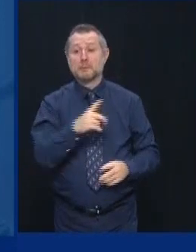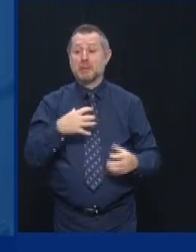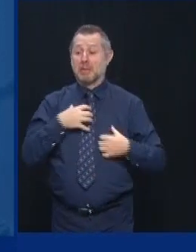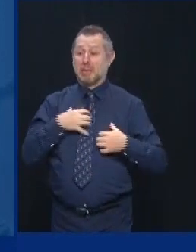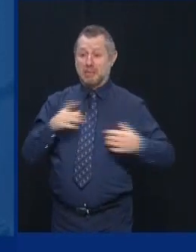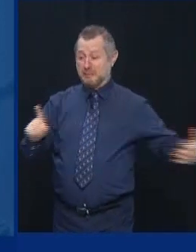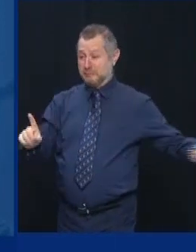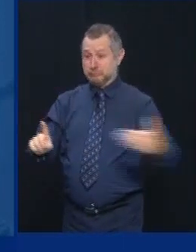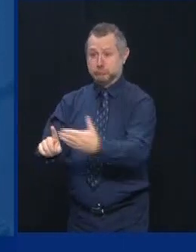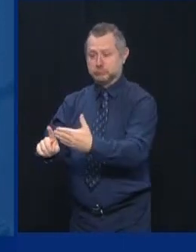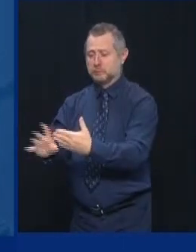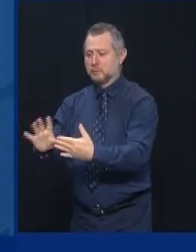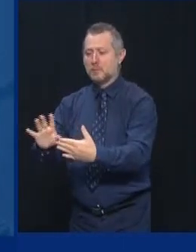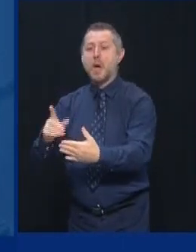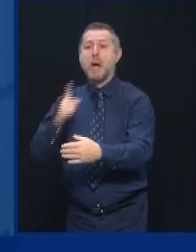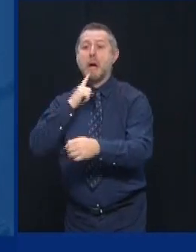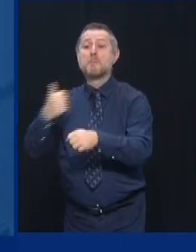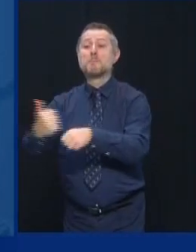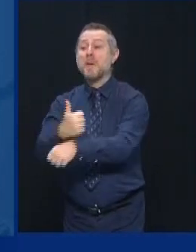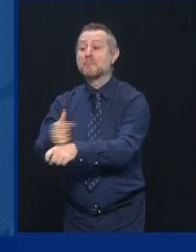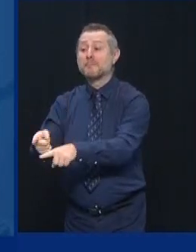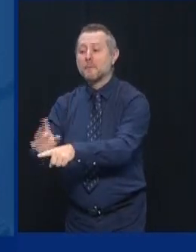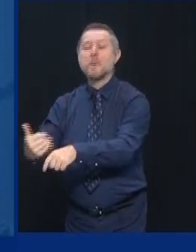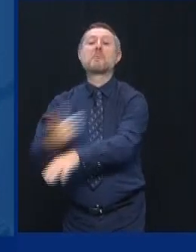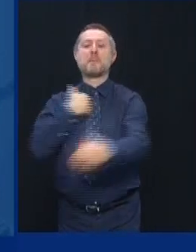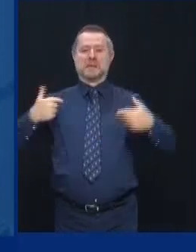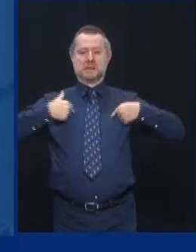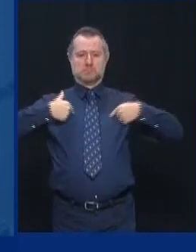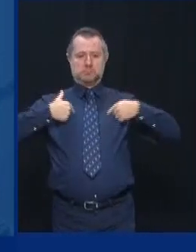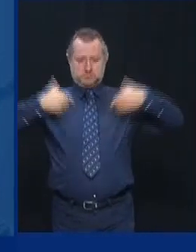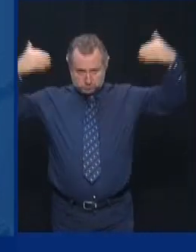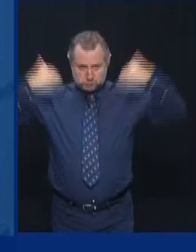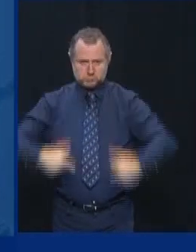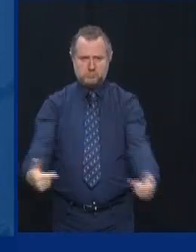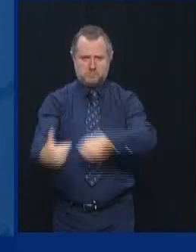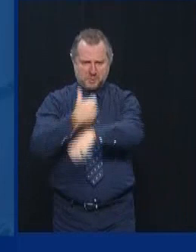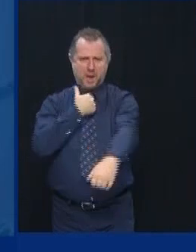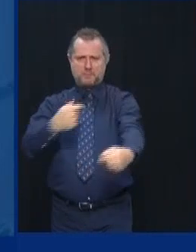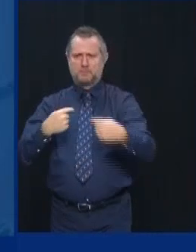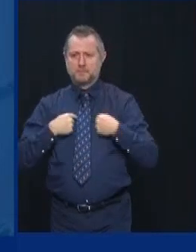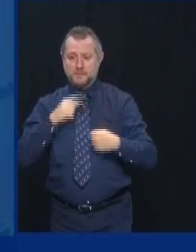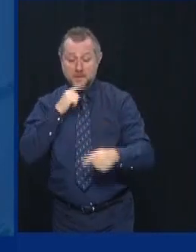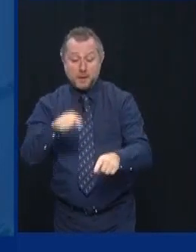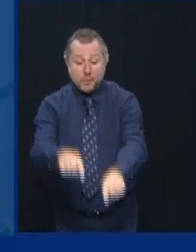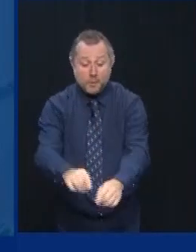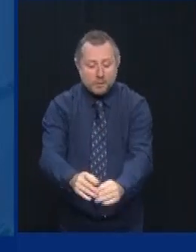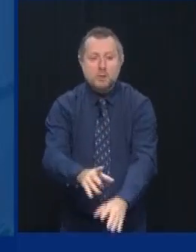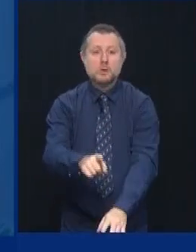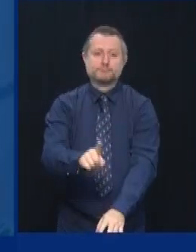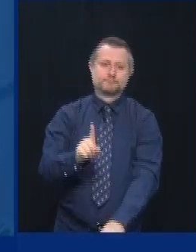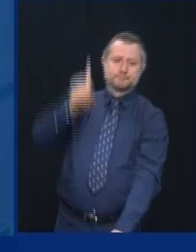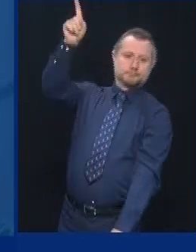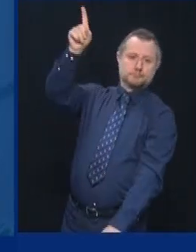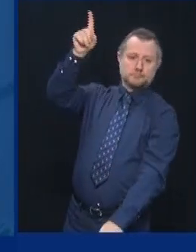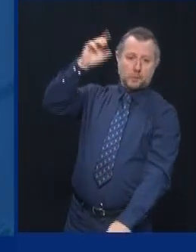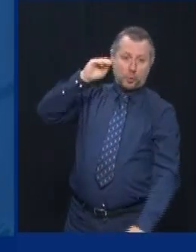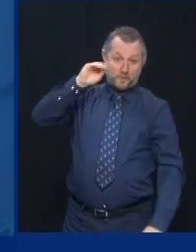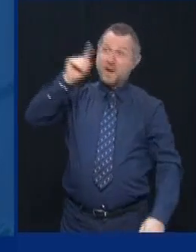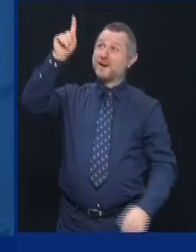THAT'S WHAT I WANT TO DO. I SAID, FROM DAY ONE, BLAME ME. BLAME ME.